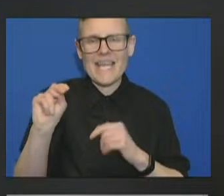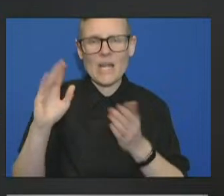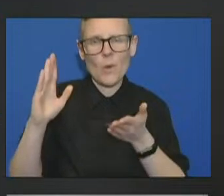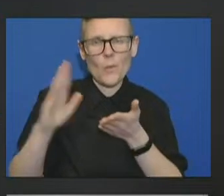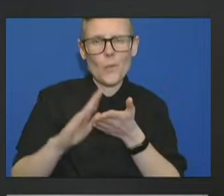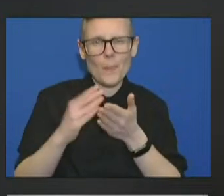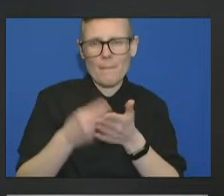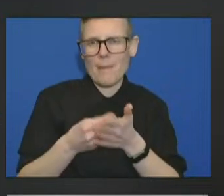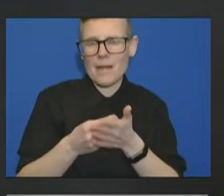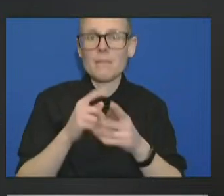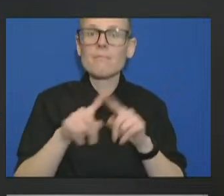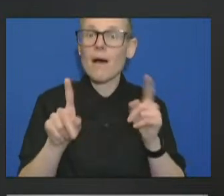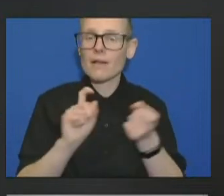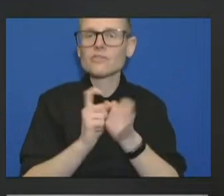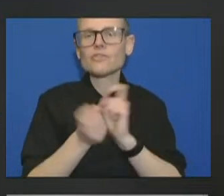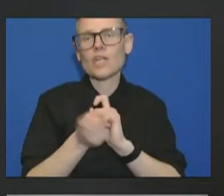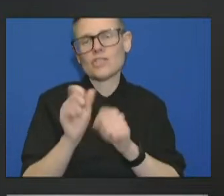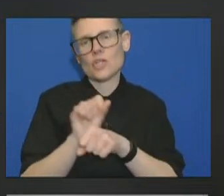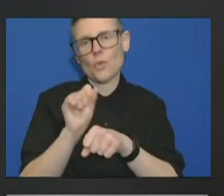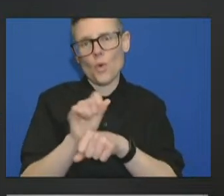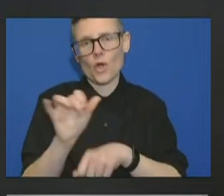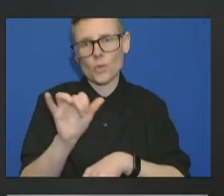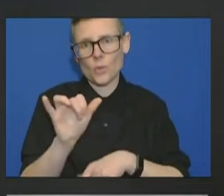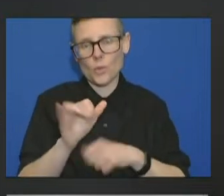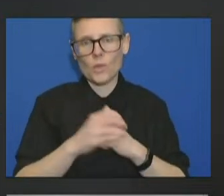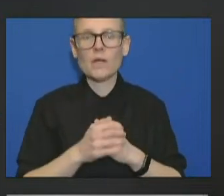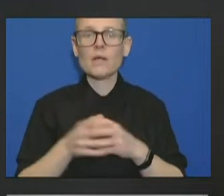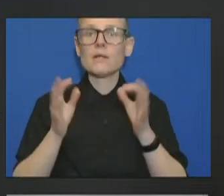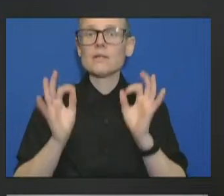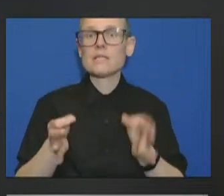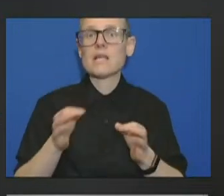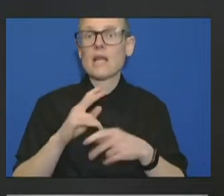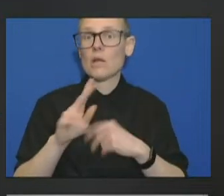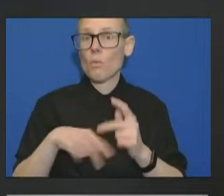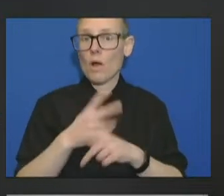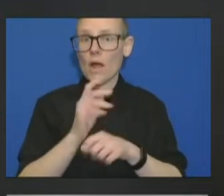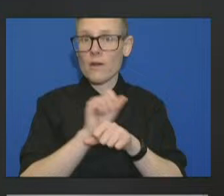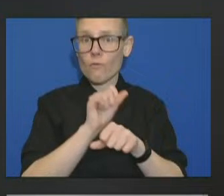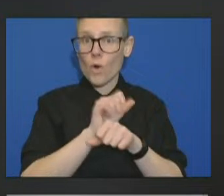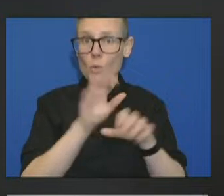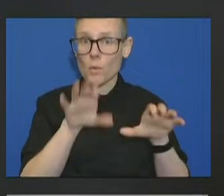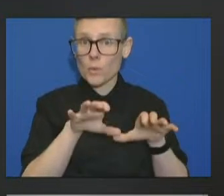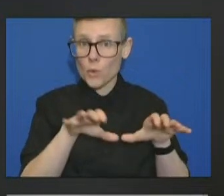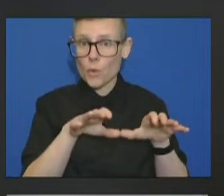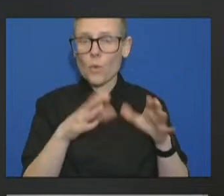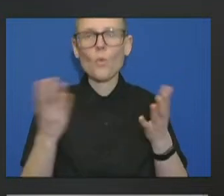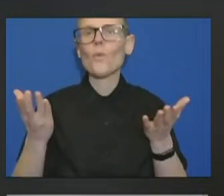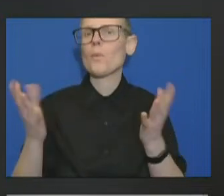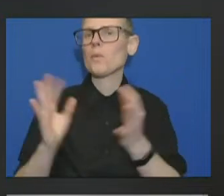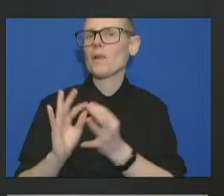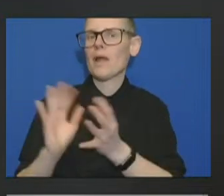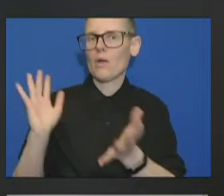little bit more efficient and a little leaner, but also changing